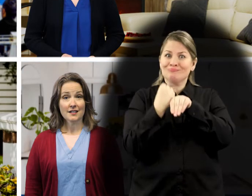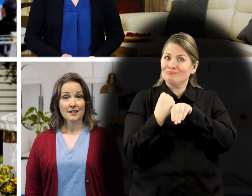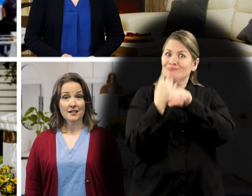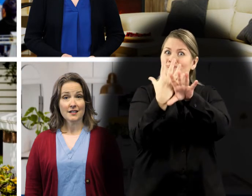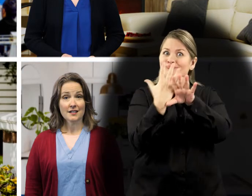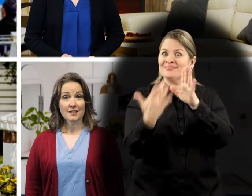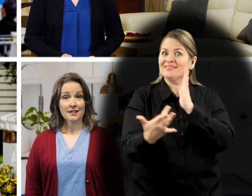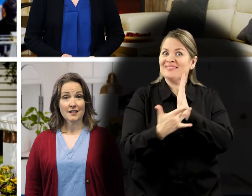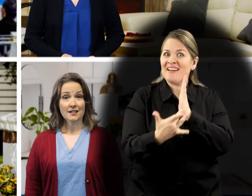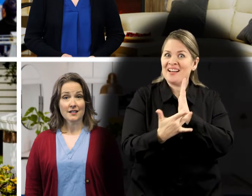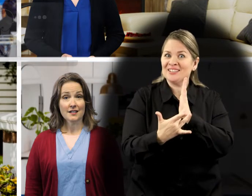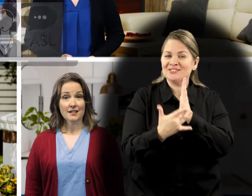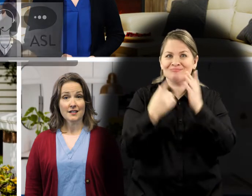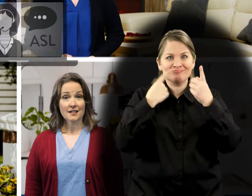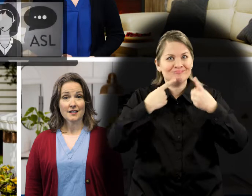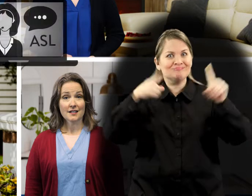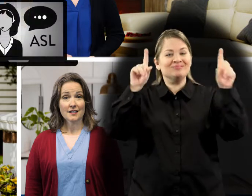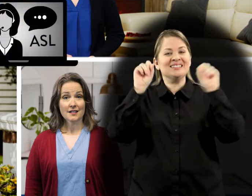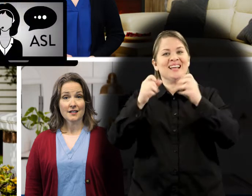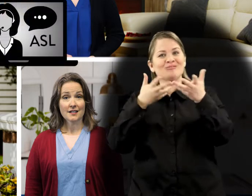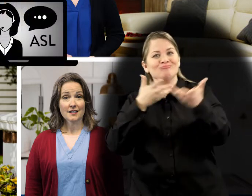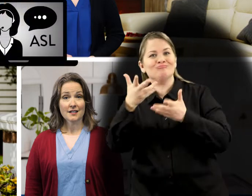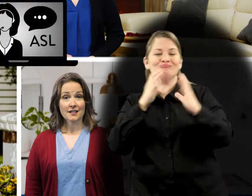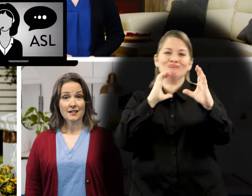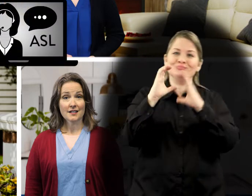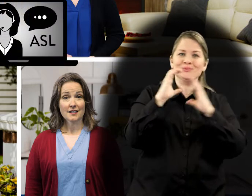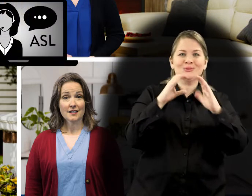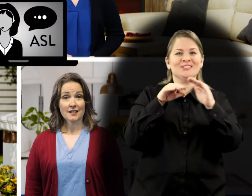to provide communication access for individuals who are deaf